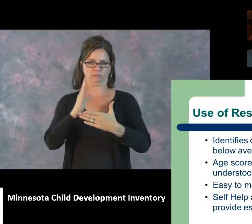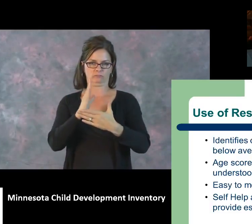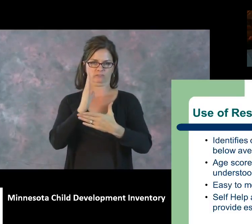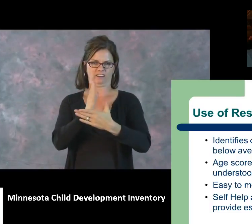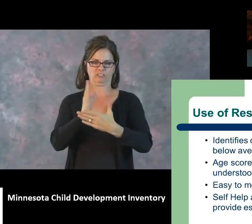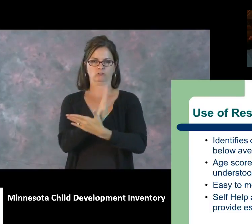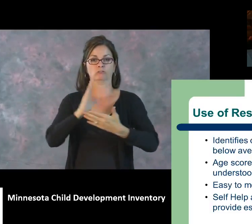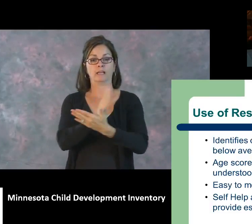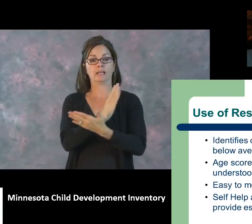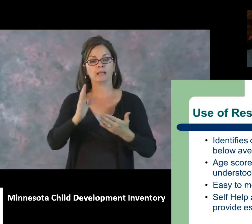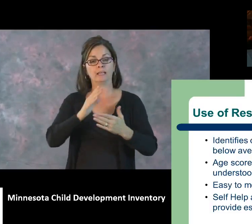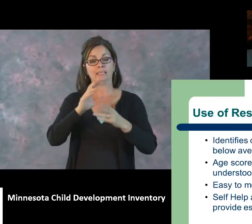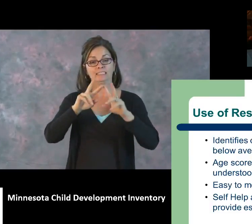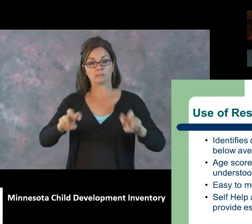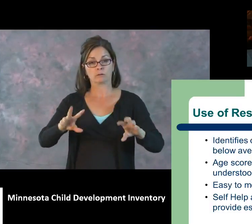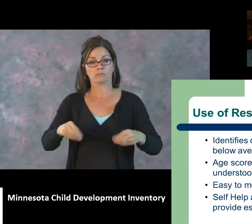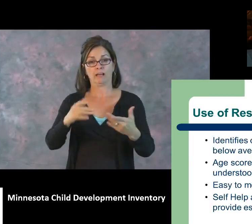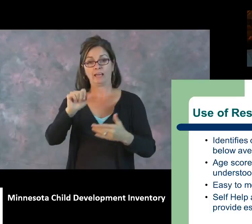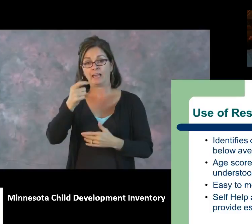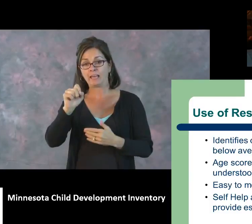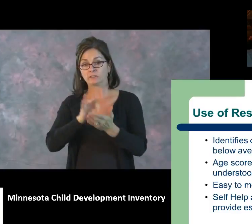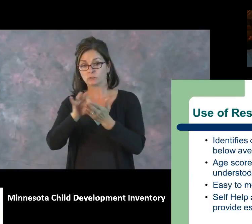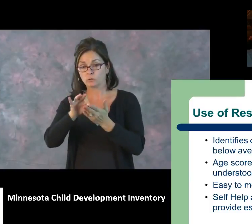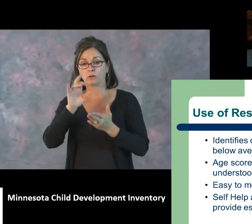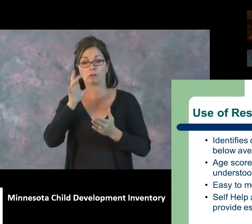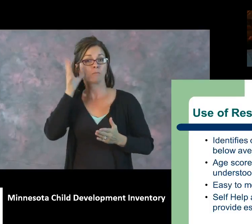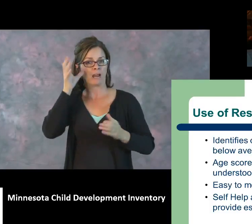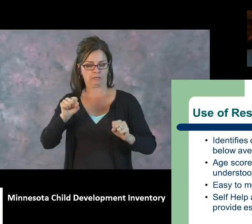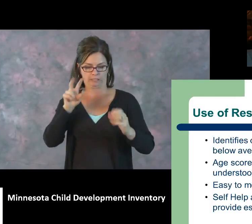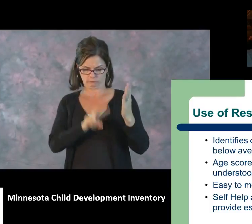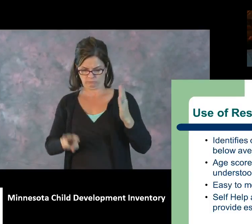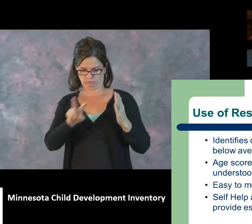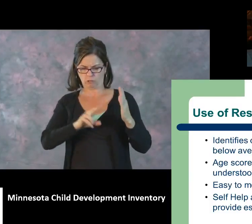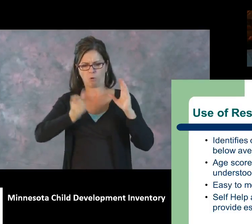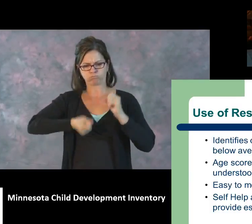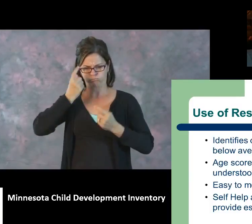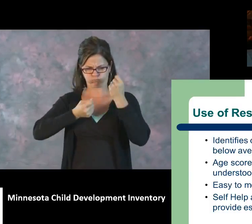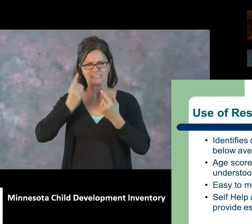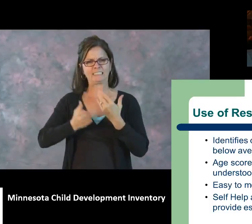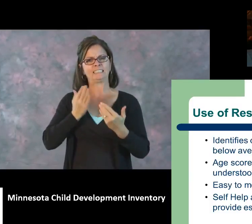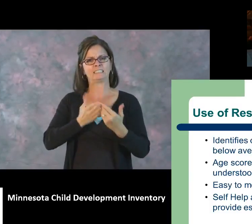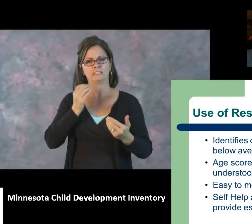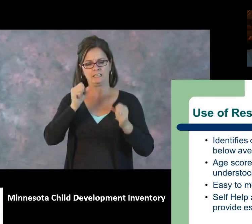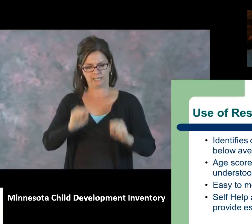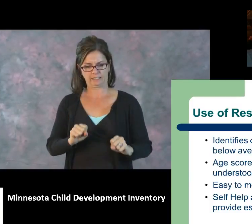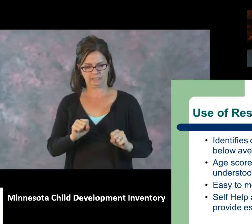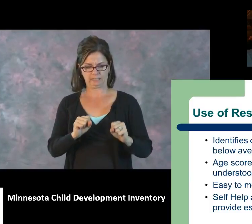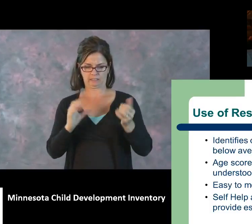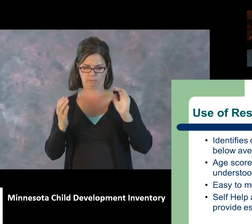this is something that's easily understood by parents and can be looked at relative to the child's actual age.